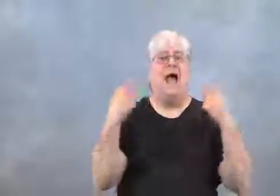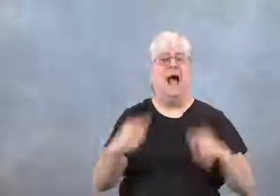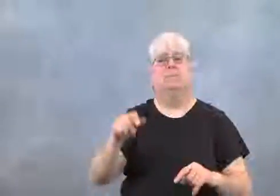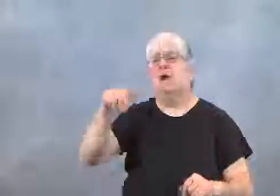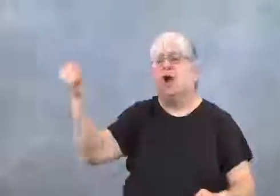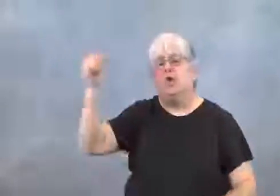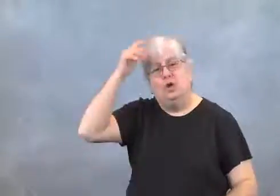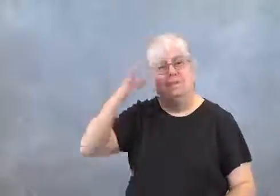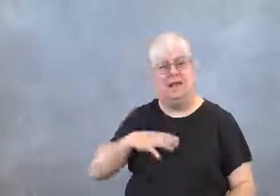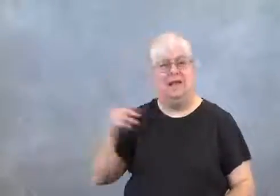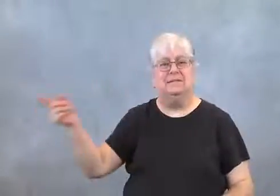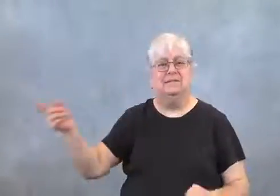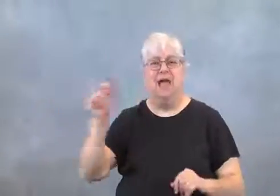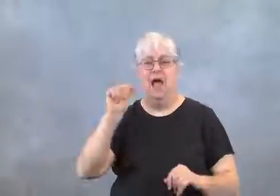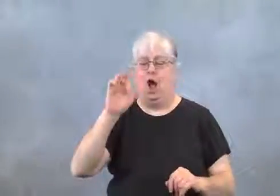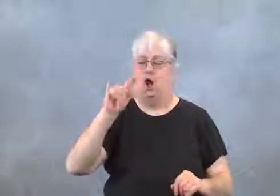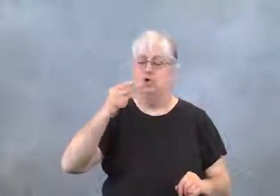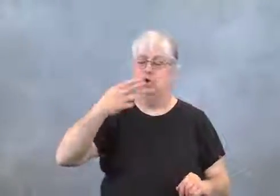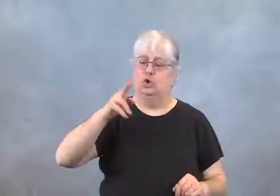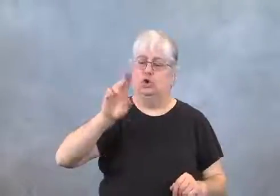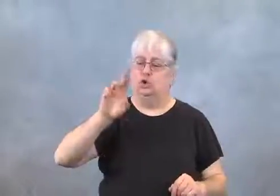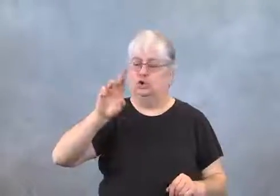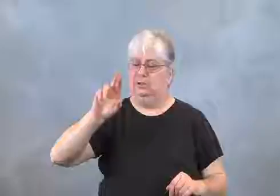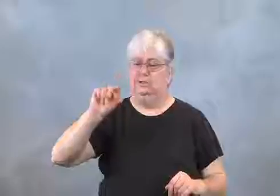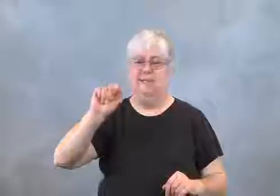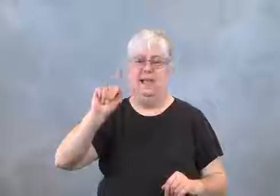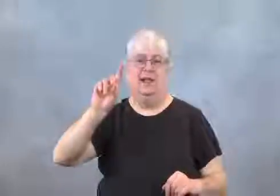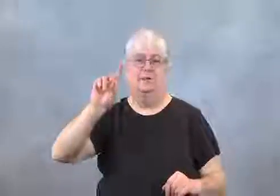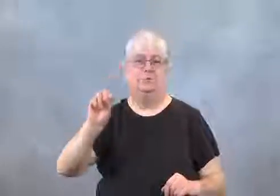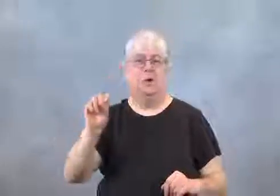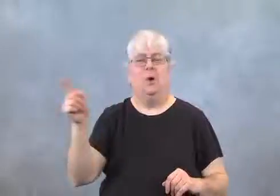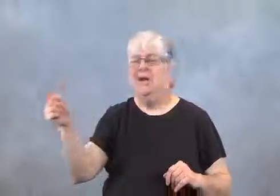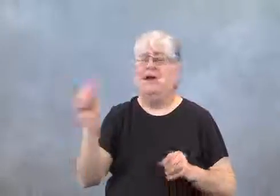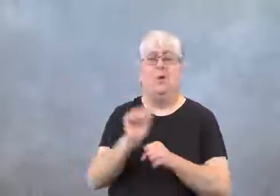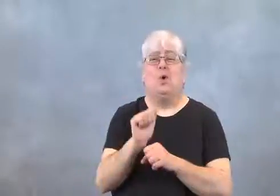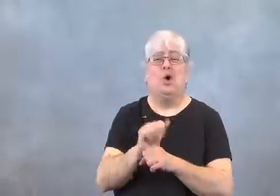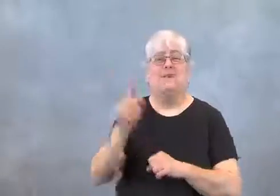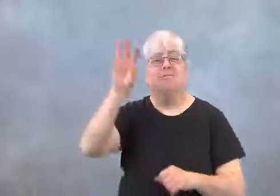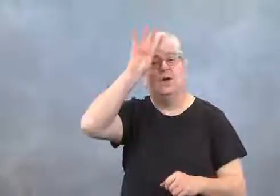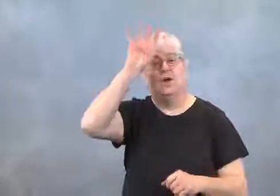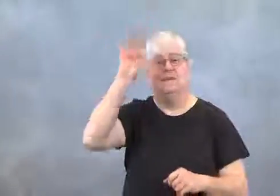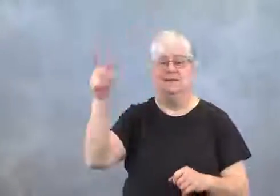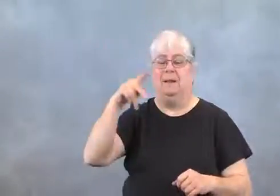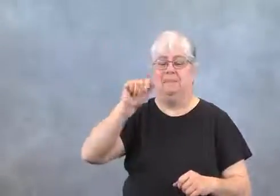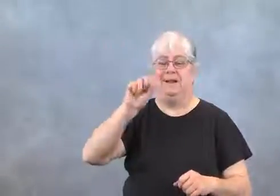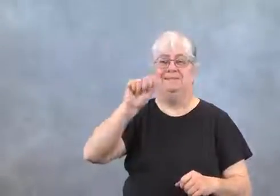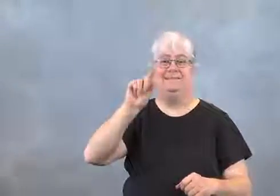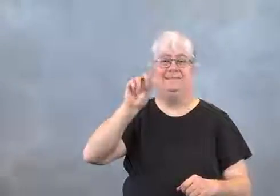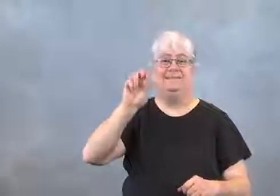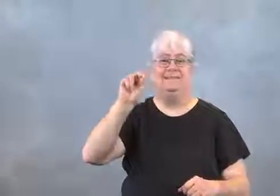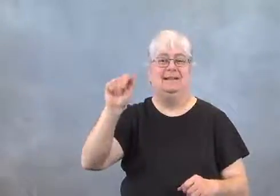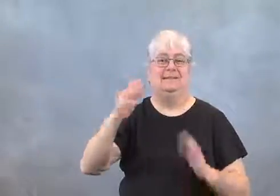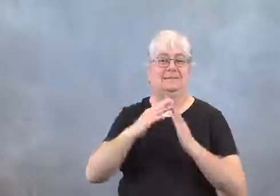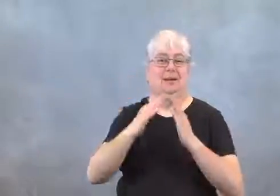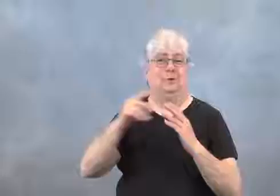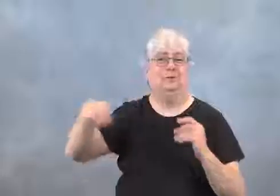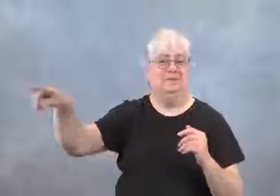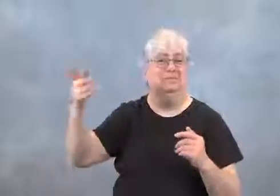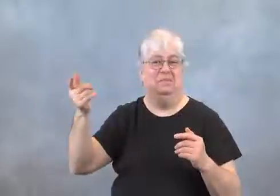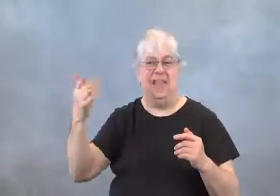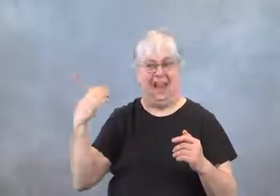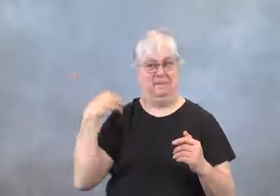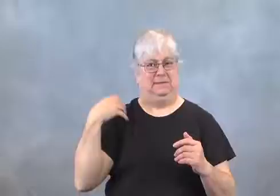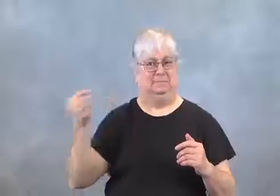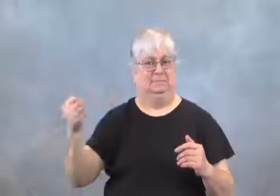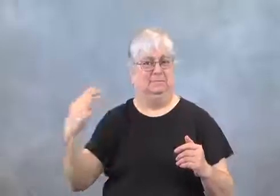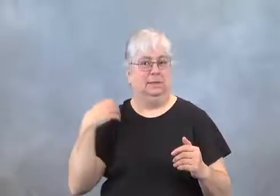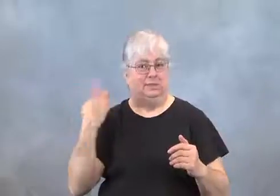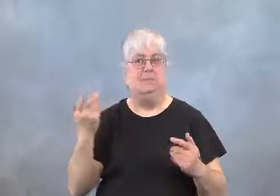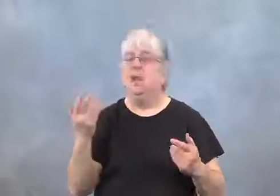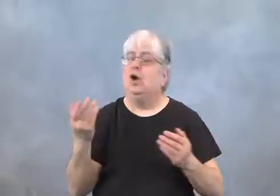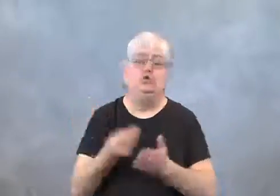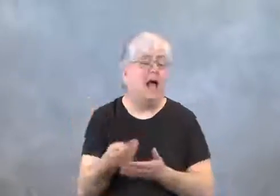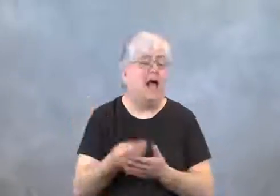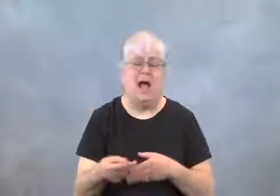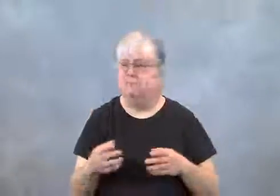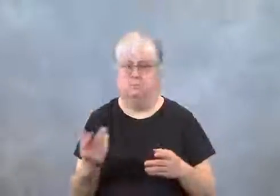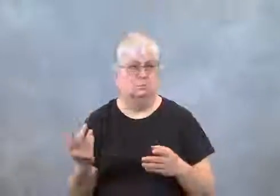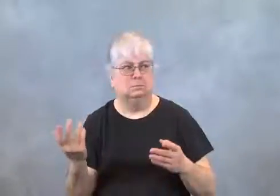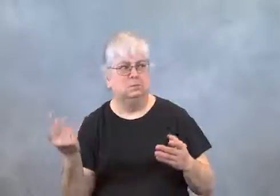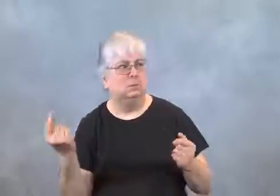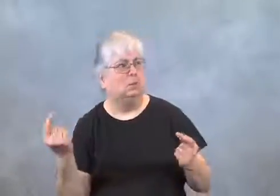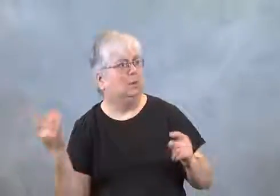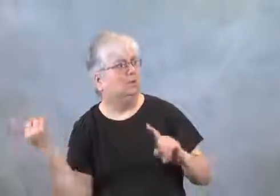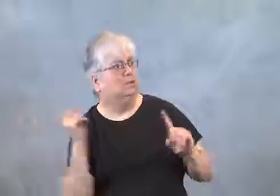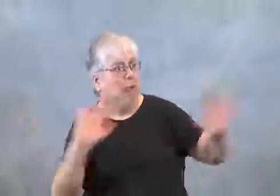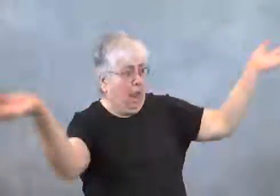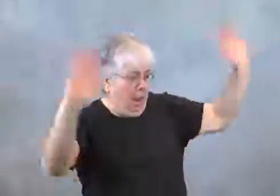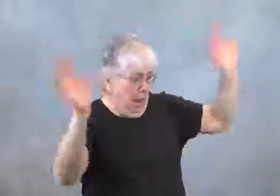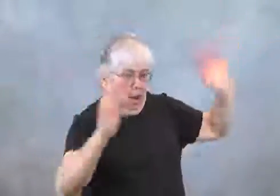Art Hurtada, a captain with the Pasadena Fire Department